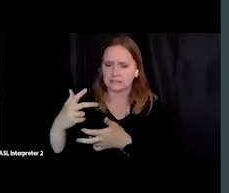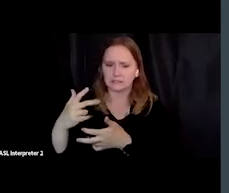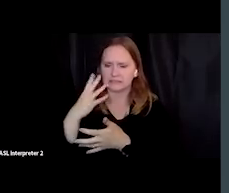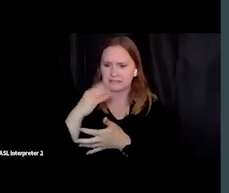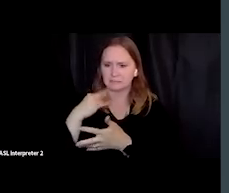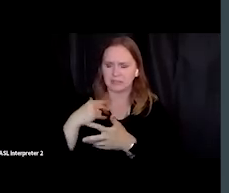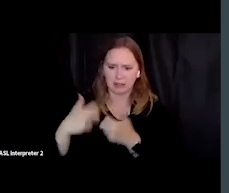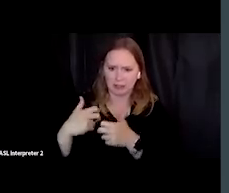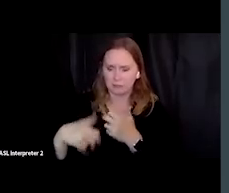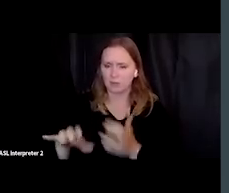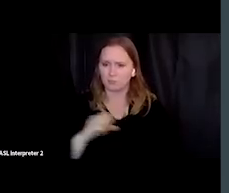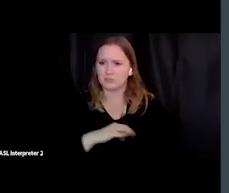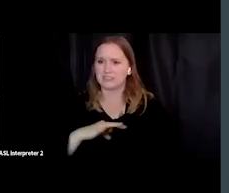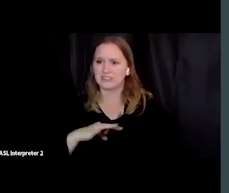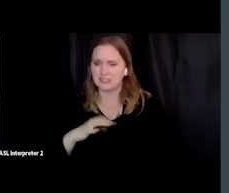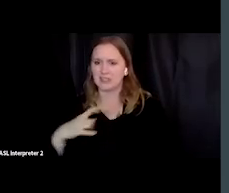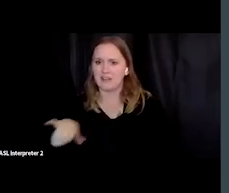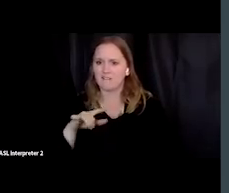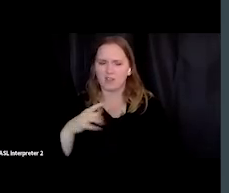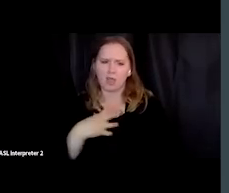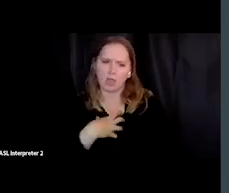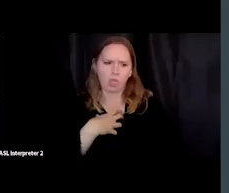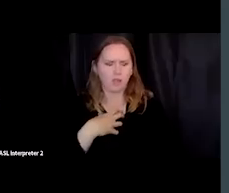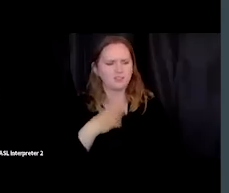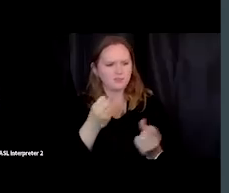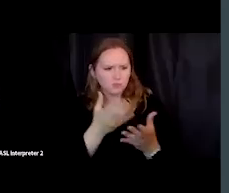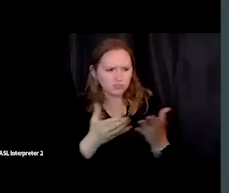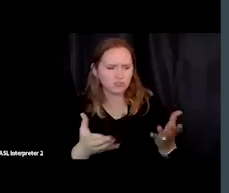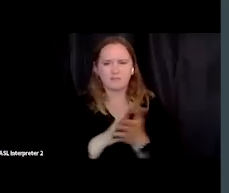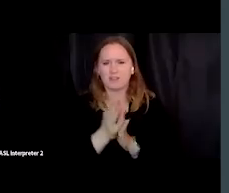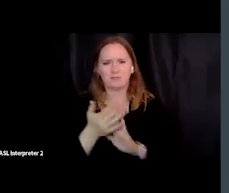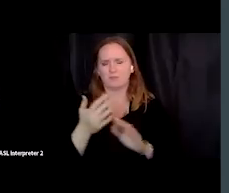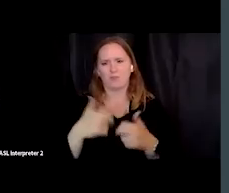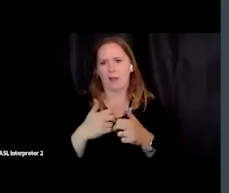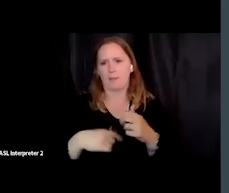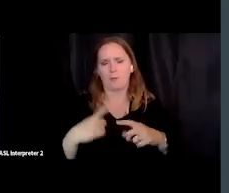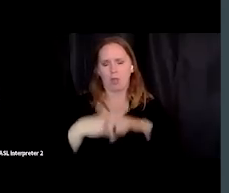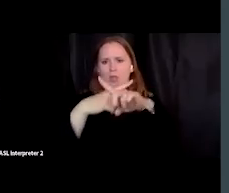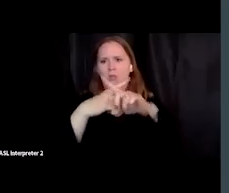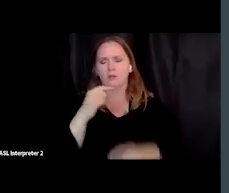that they've worked with, complain about them having too much stuff and it becomes an issue. It becomes an issue when people